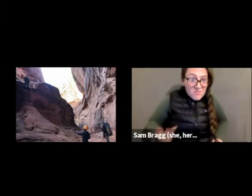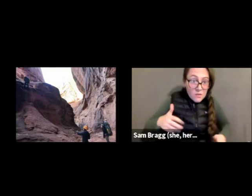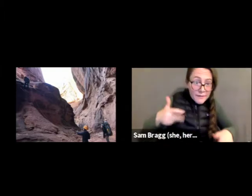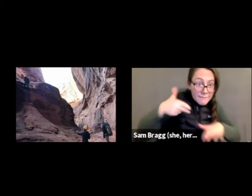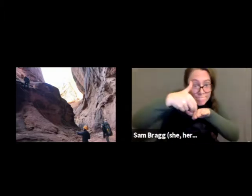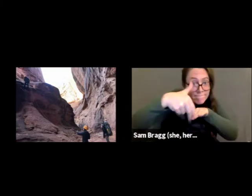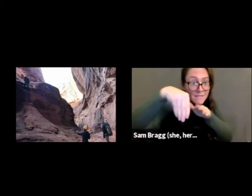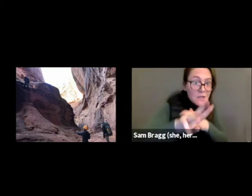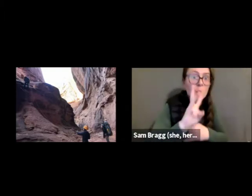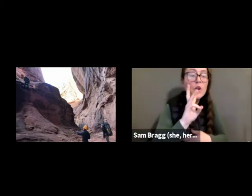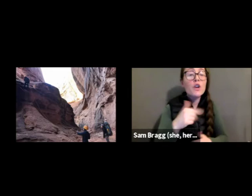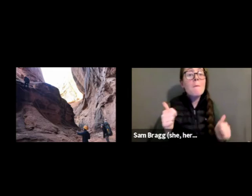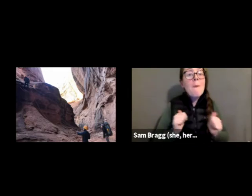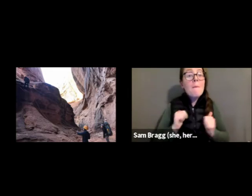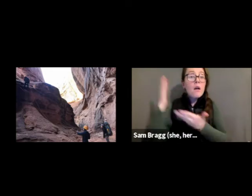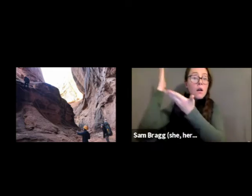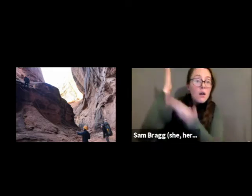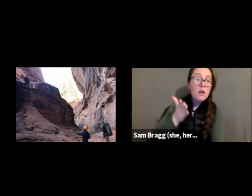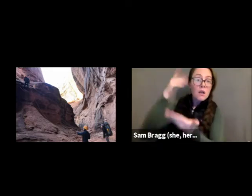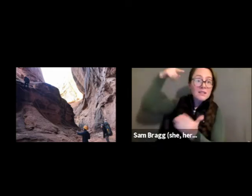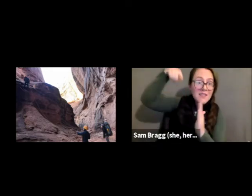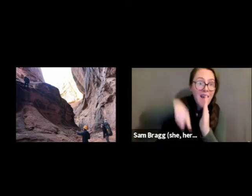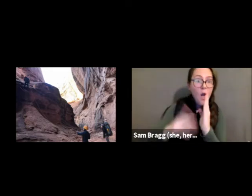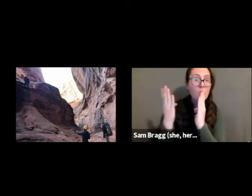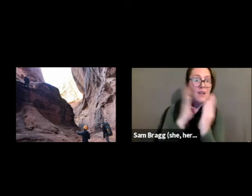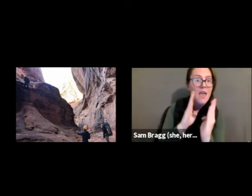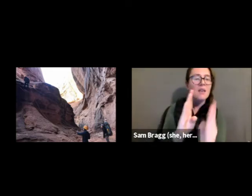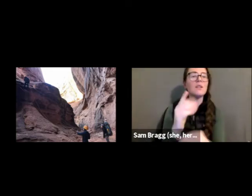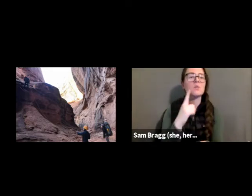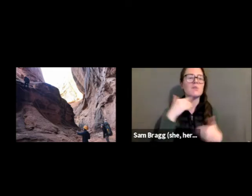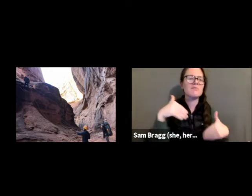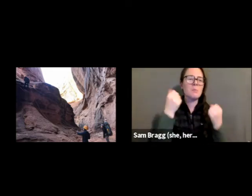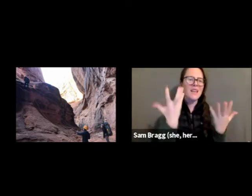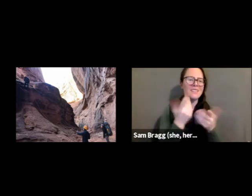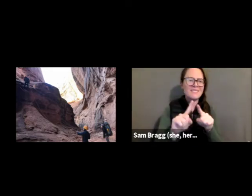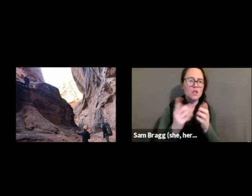narrow canyon wall. Sometimes there'd be water we'd be up to our waists into the